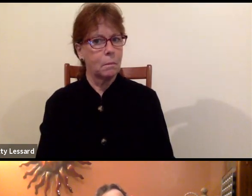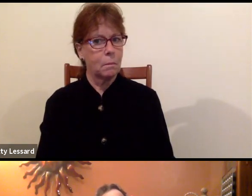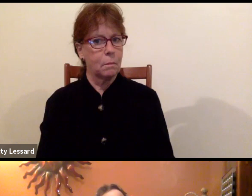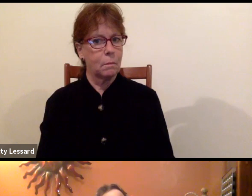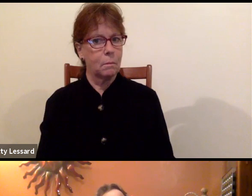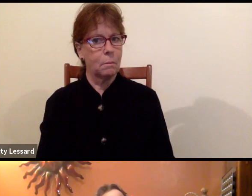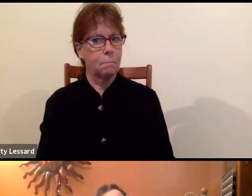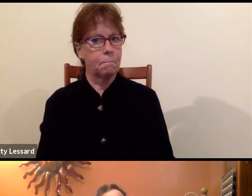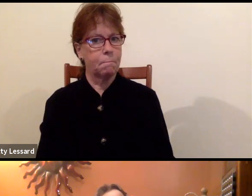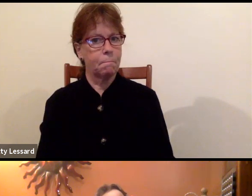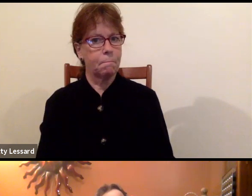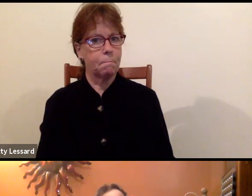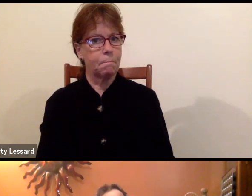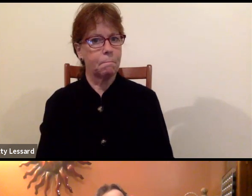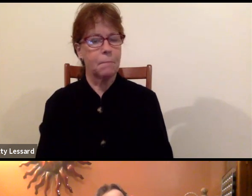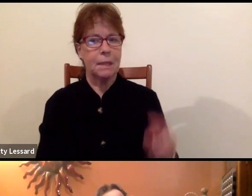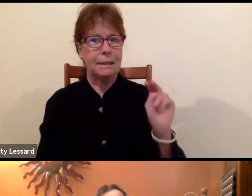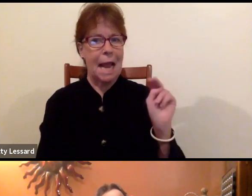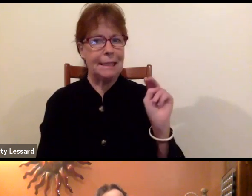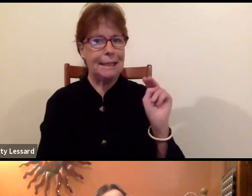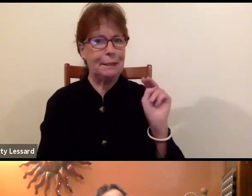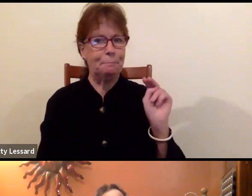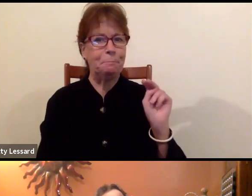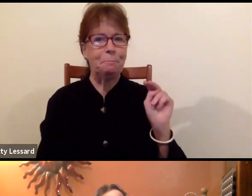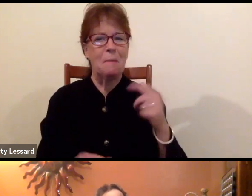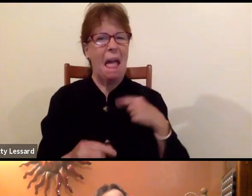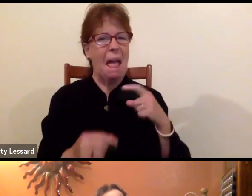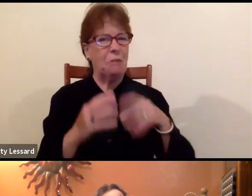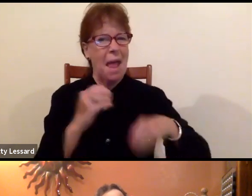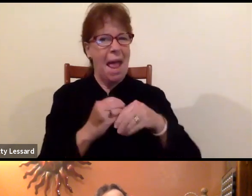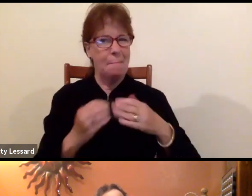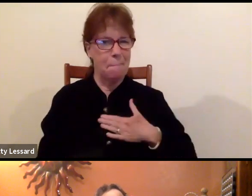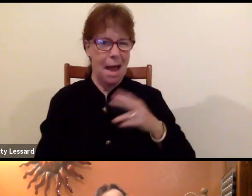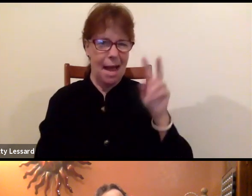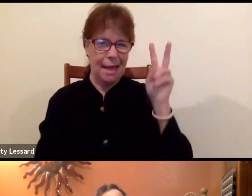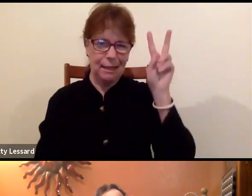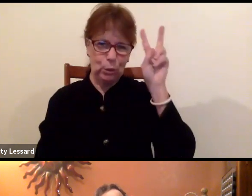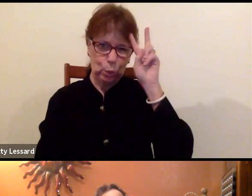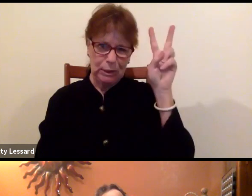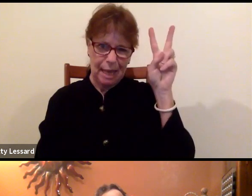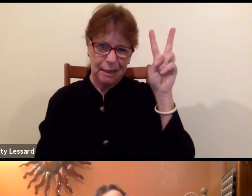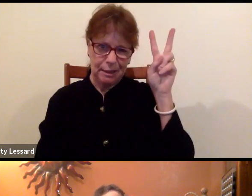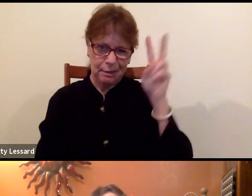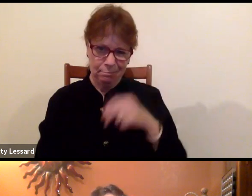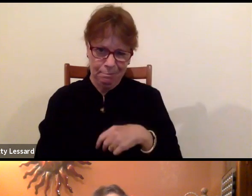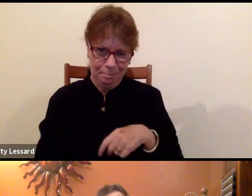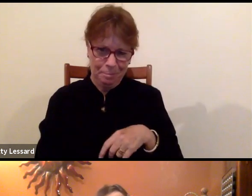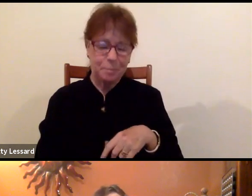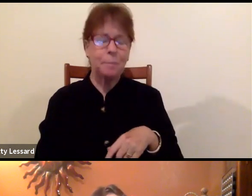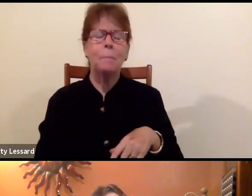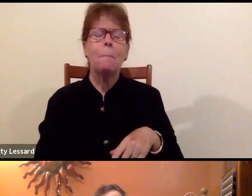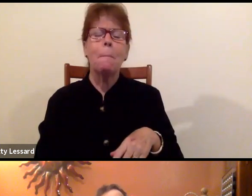for deaf people who are in the community of deaf people, you need to talk with us to seep what we want.